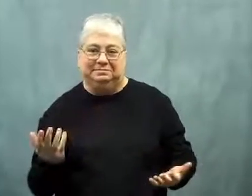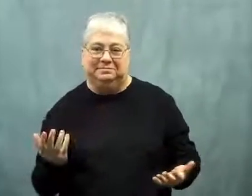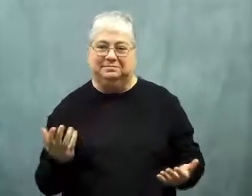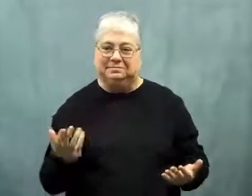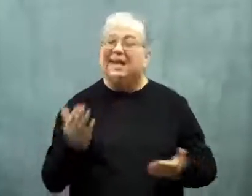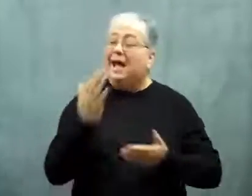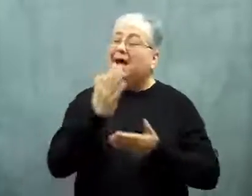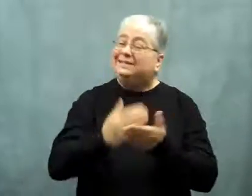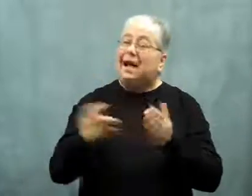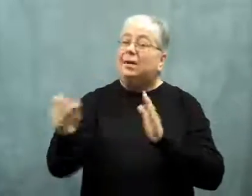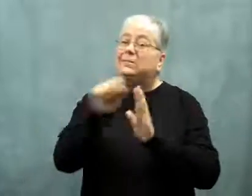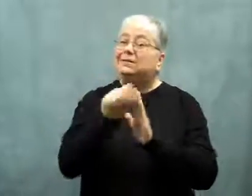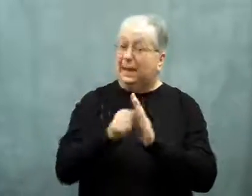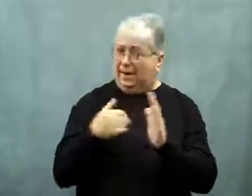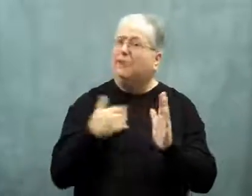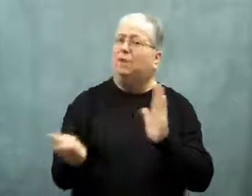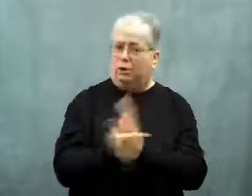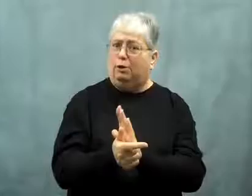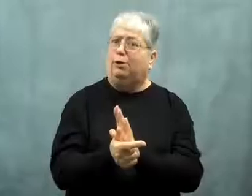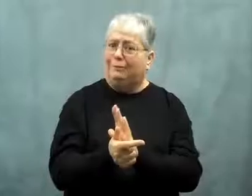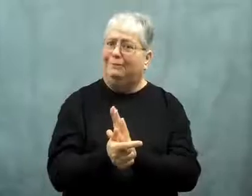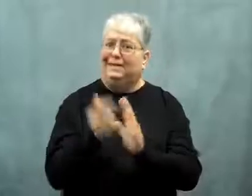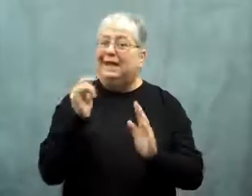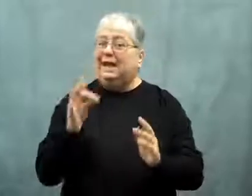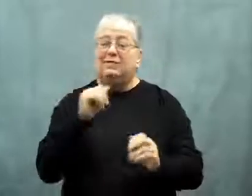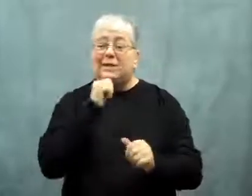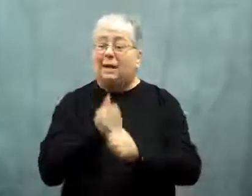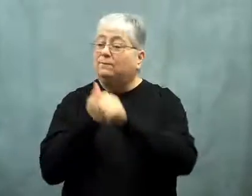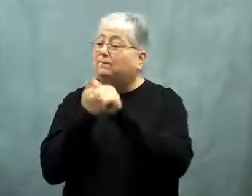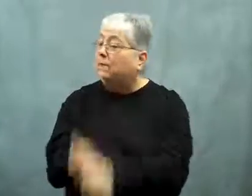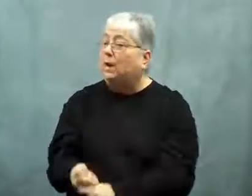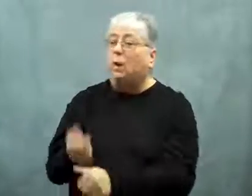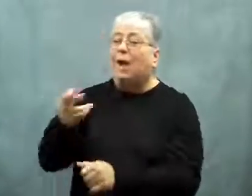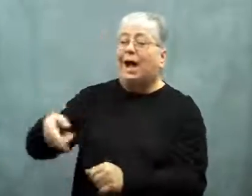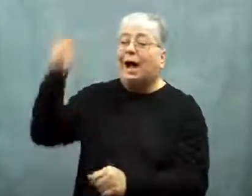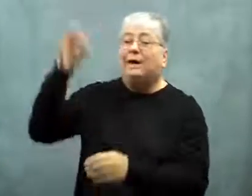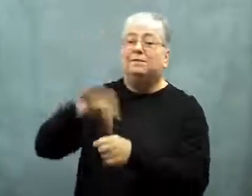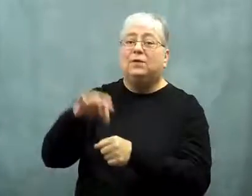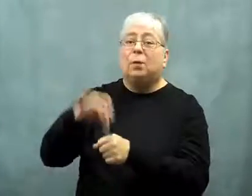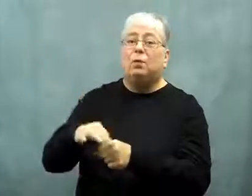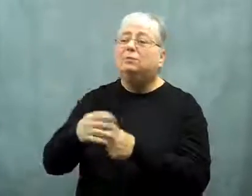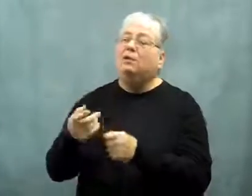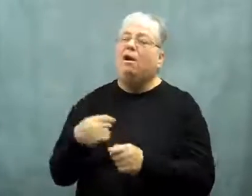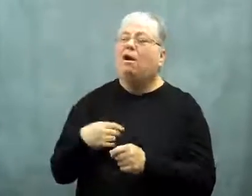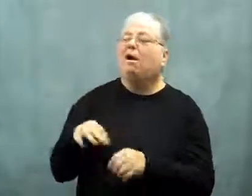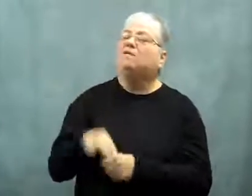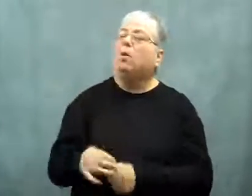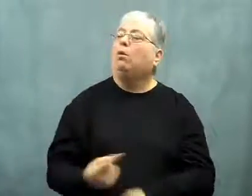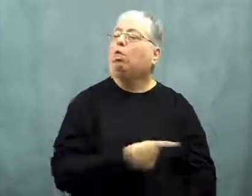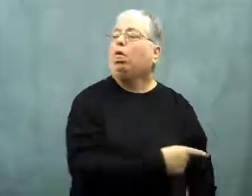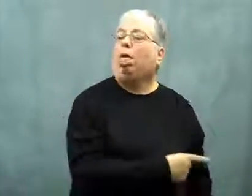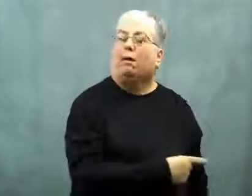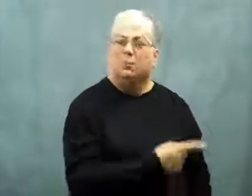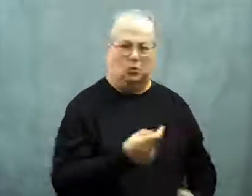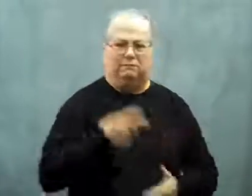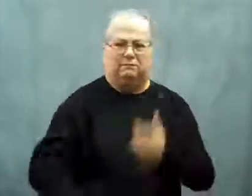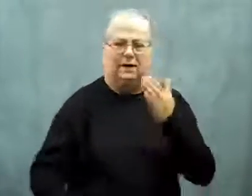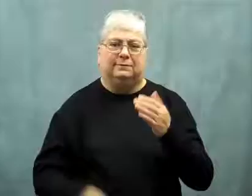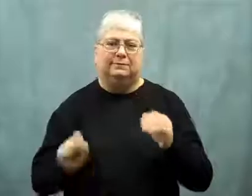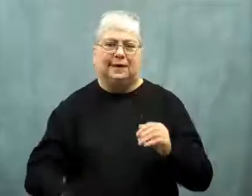In some states, if the elector doesn't vote according to the popular vote,